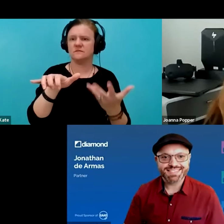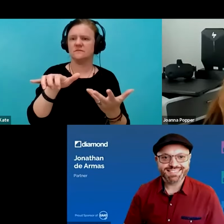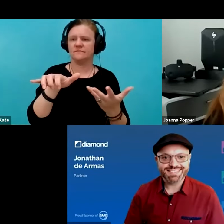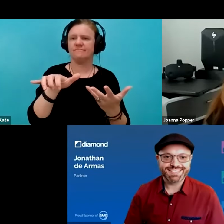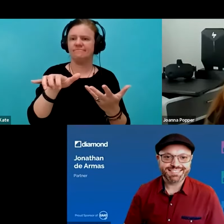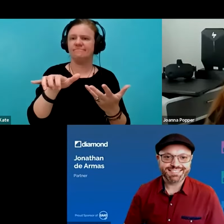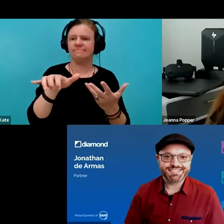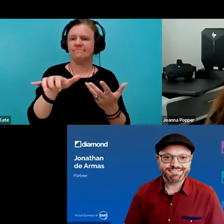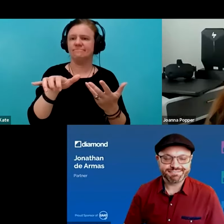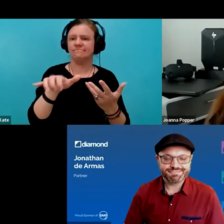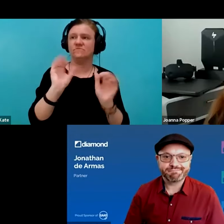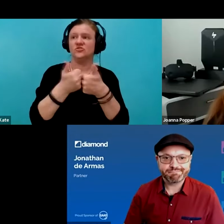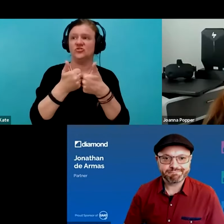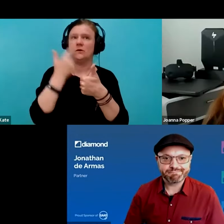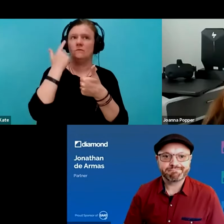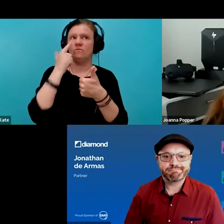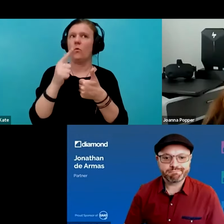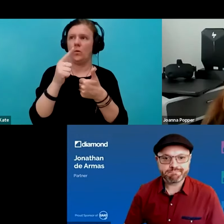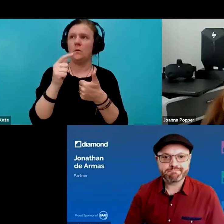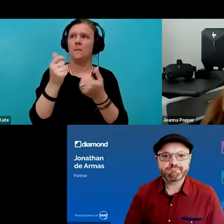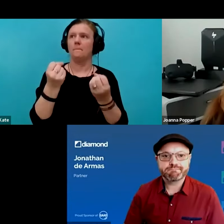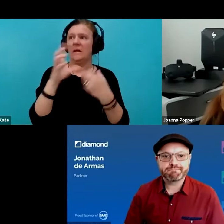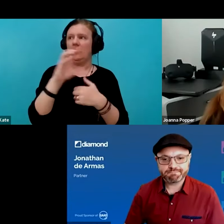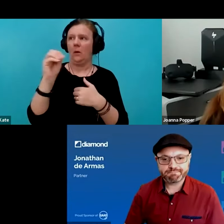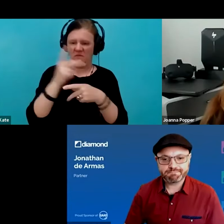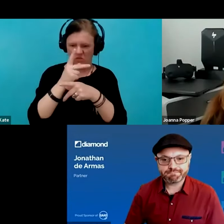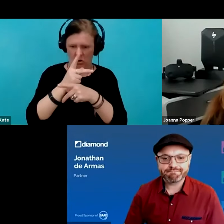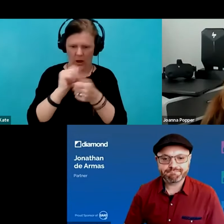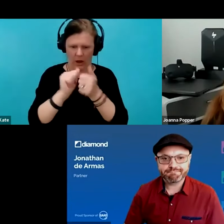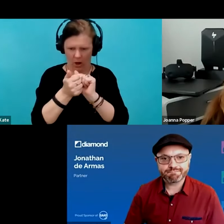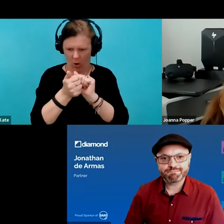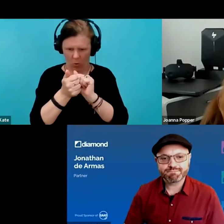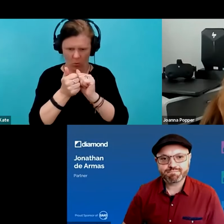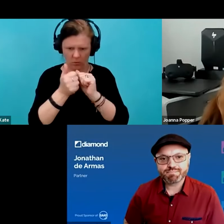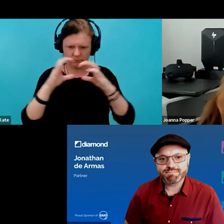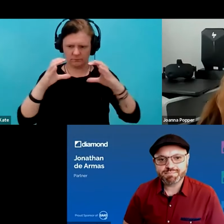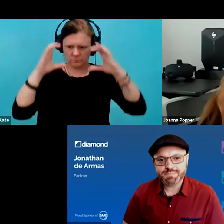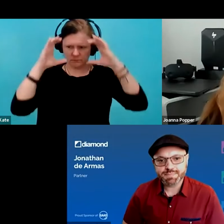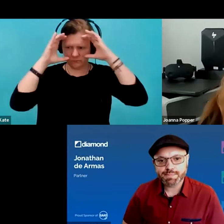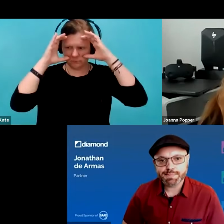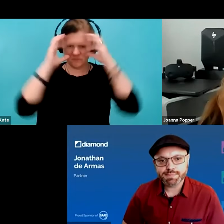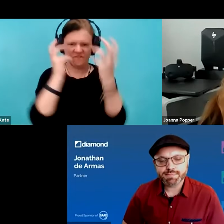a challenge for for a lot of the headset manufacturers to find, you know, a lot of the headsets. I think even